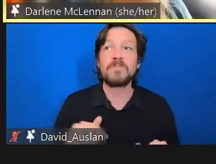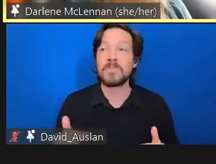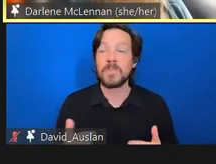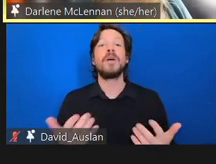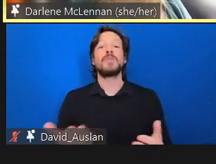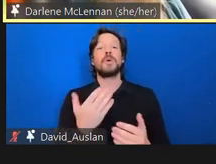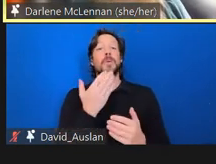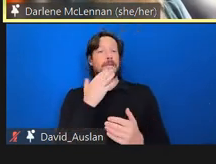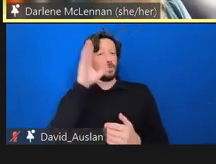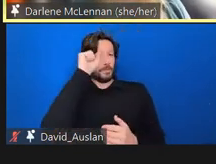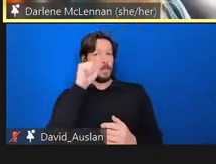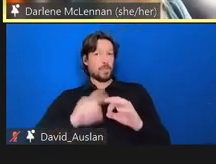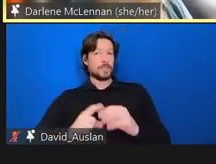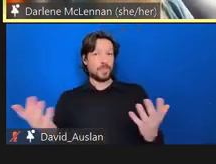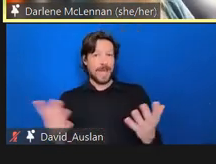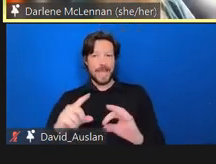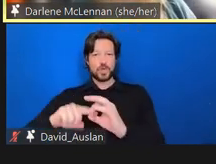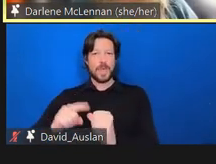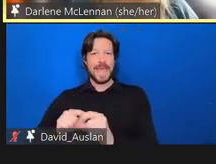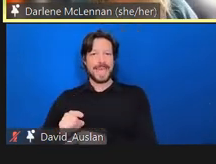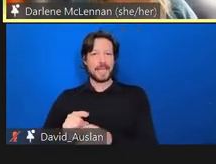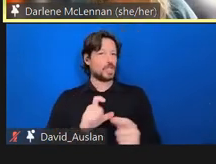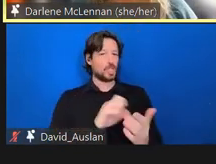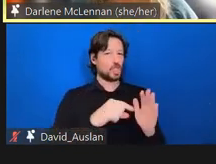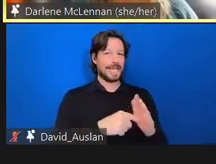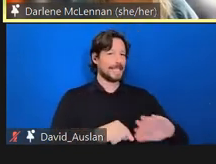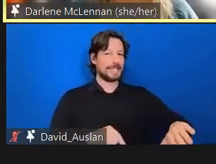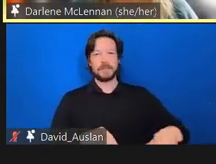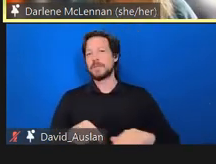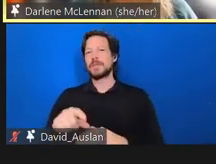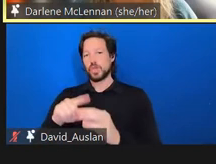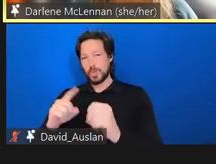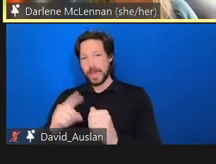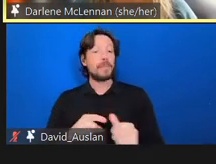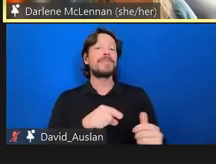your questions into the Q and A box, but also feel free to say hello to us on the chat box